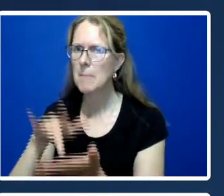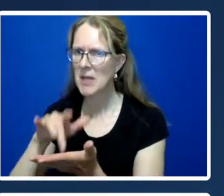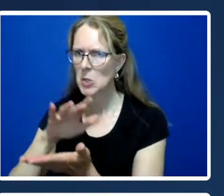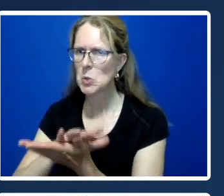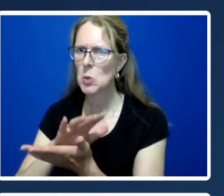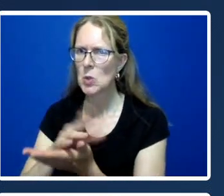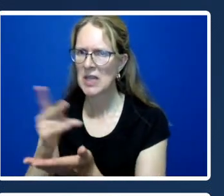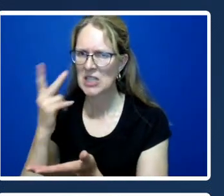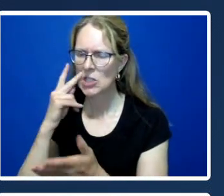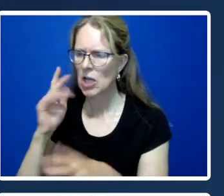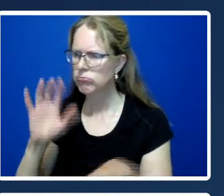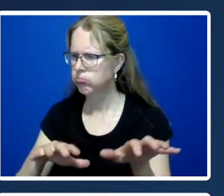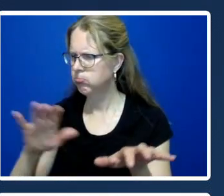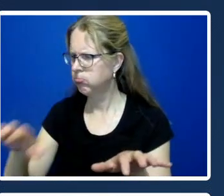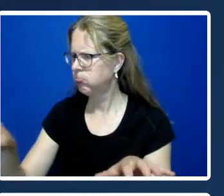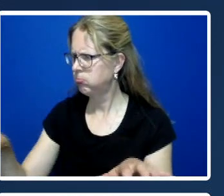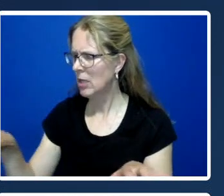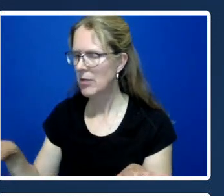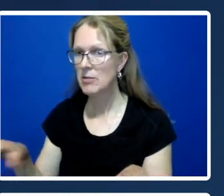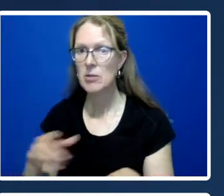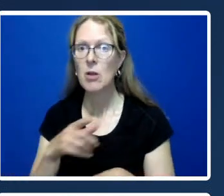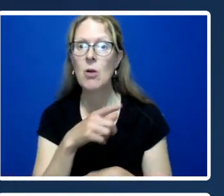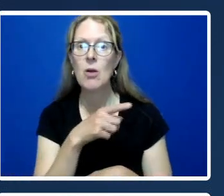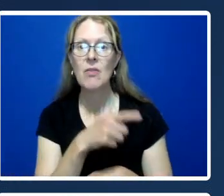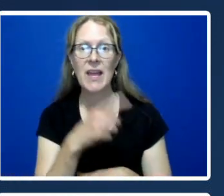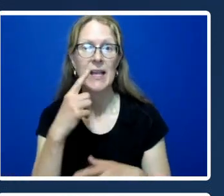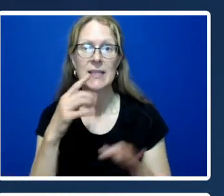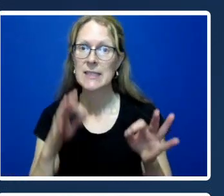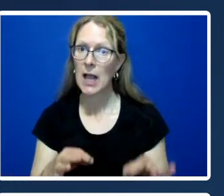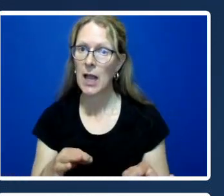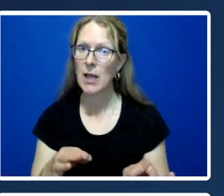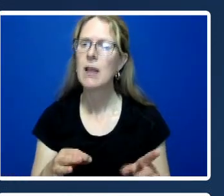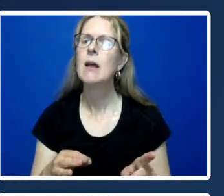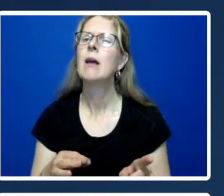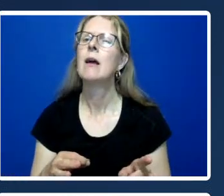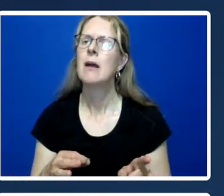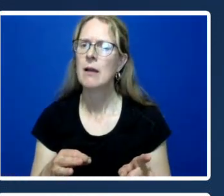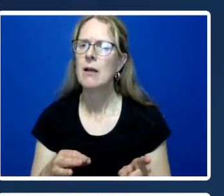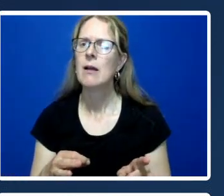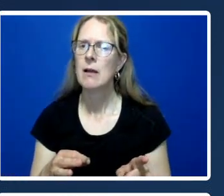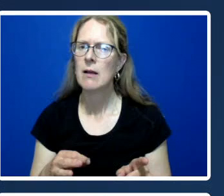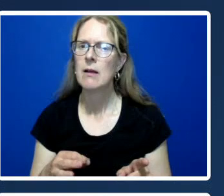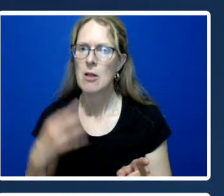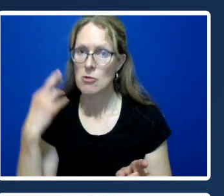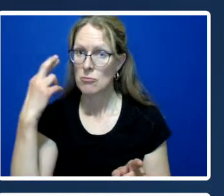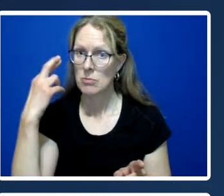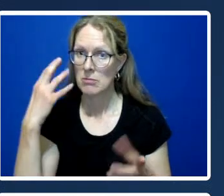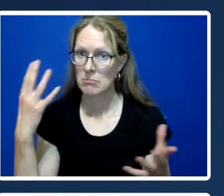they decided that it was because these students did not -- they were coming out of school at the